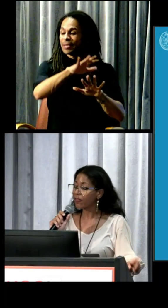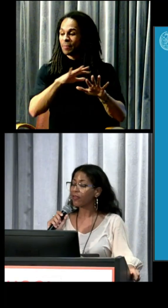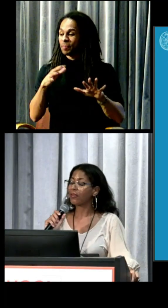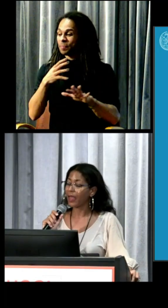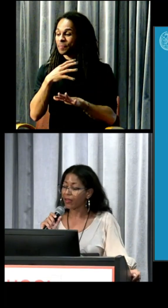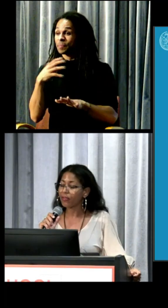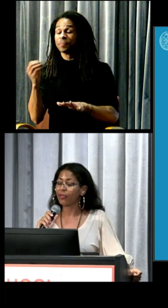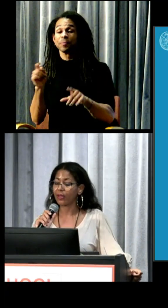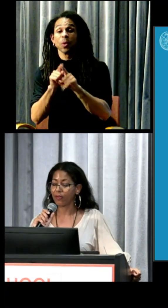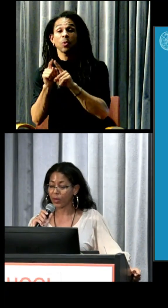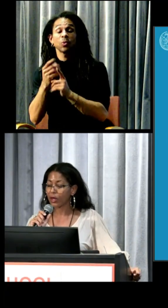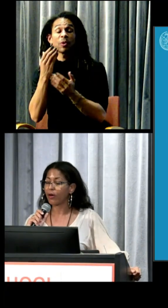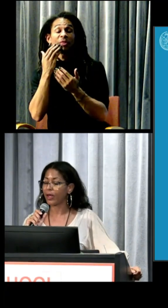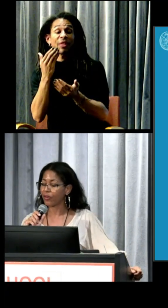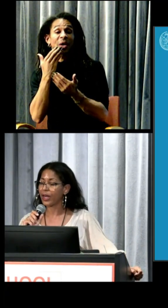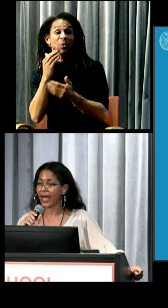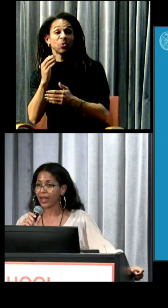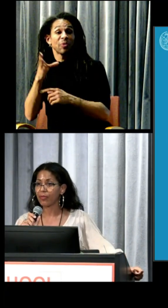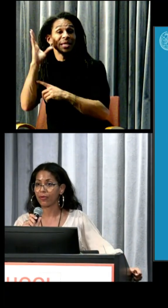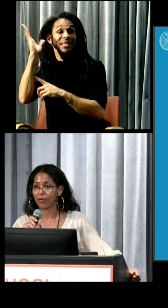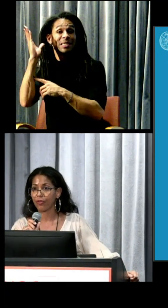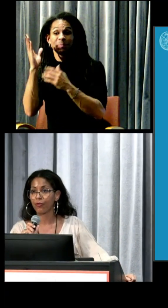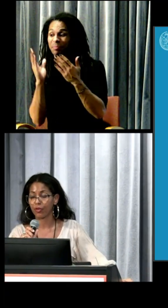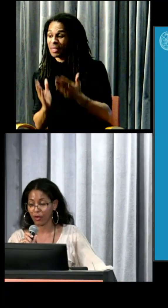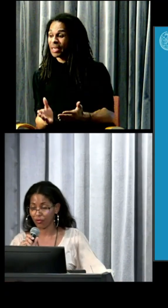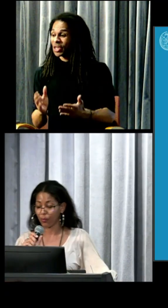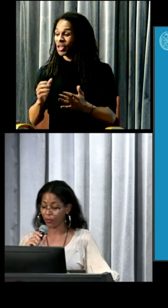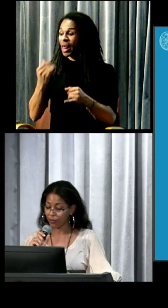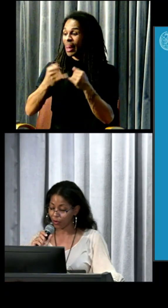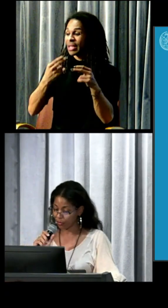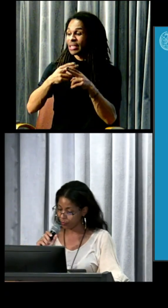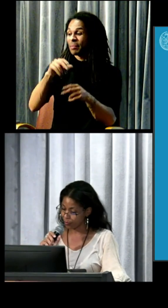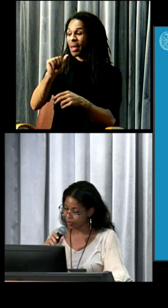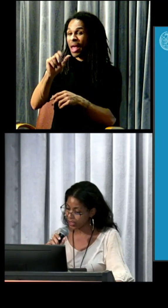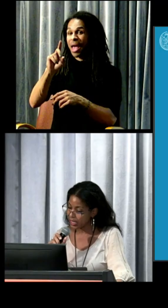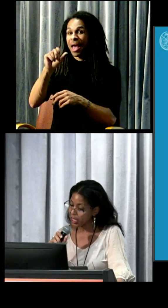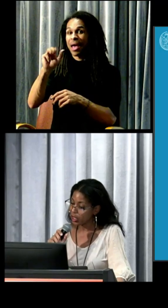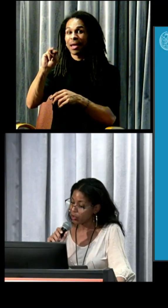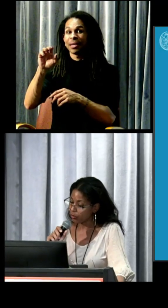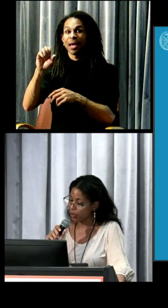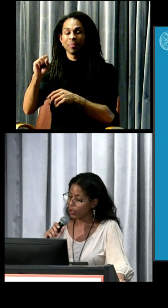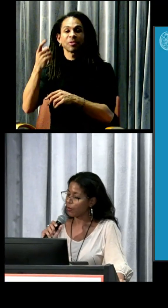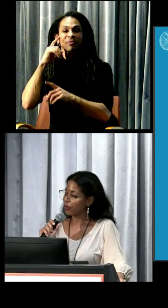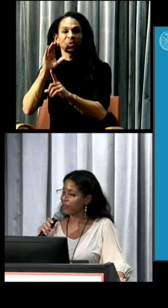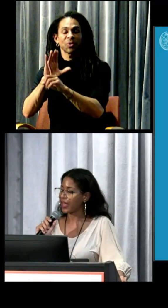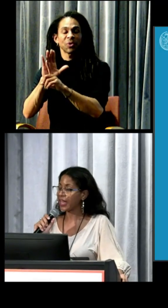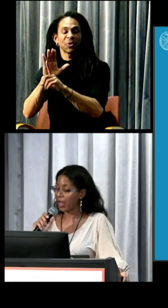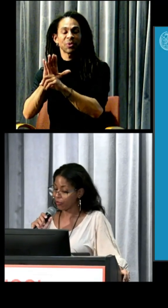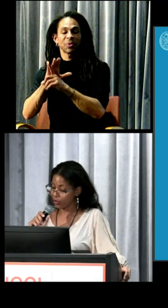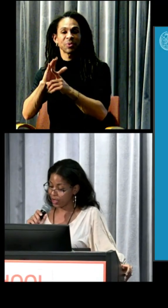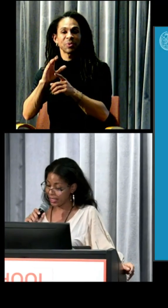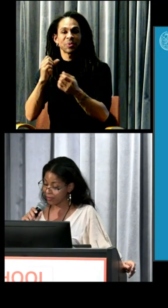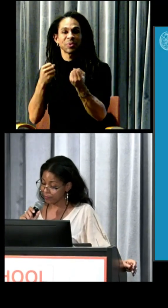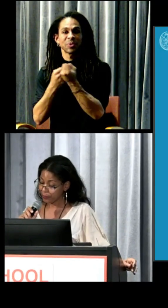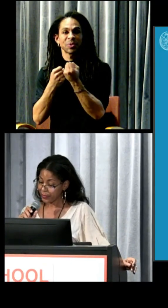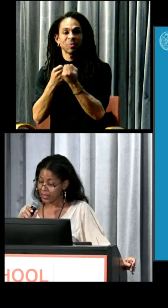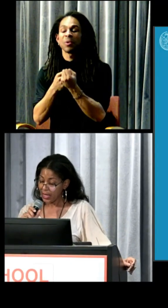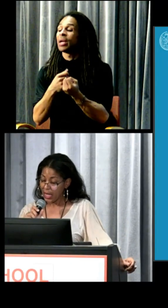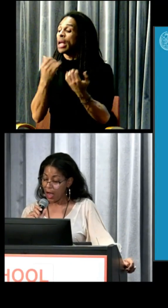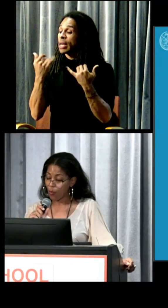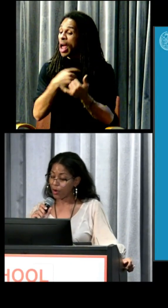kind of interpretive work to provide meaningful information, but for a different audience and for